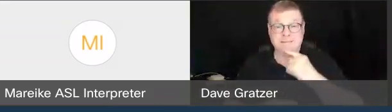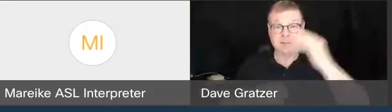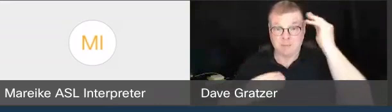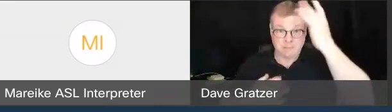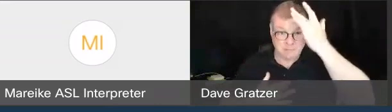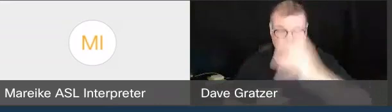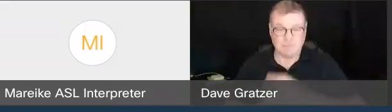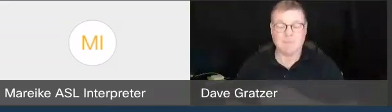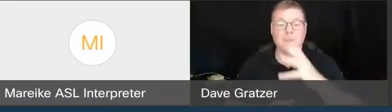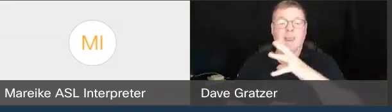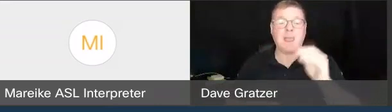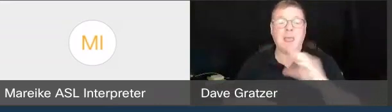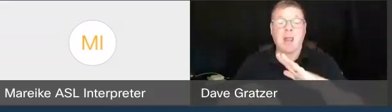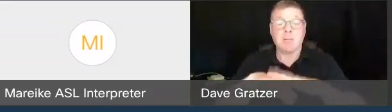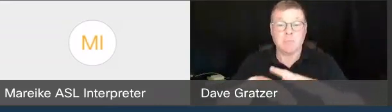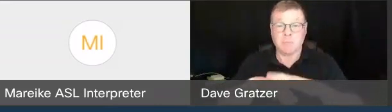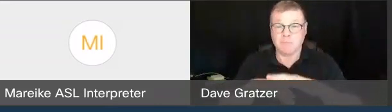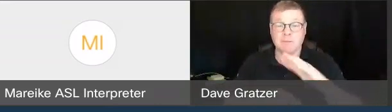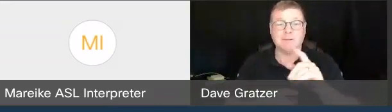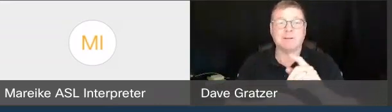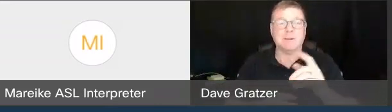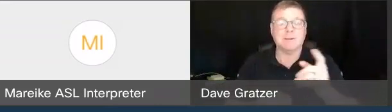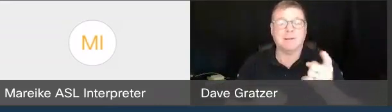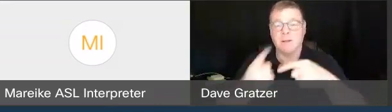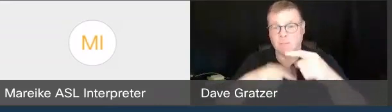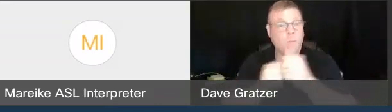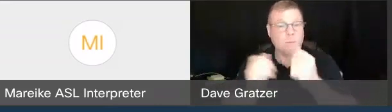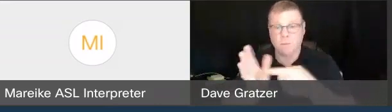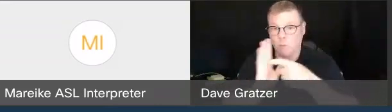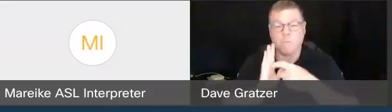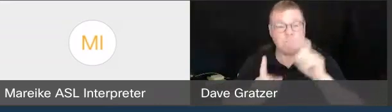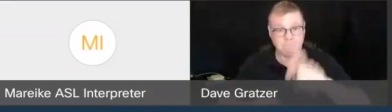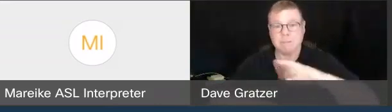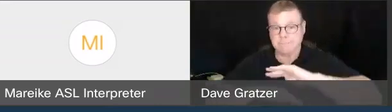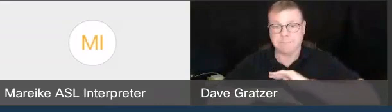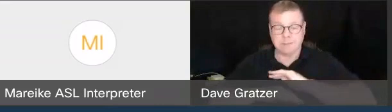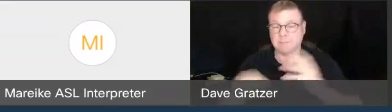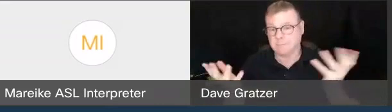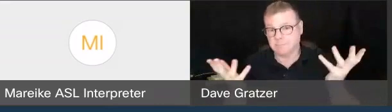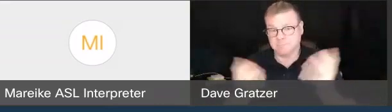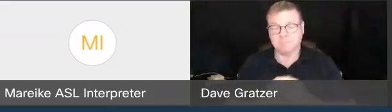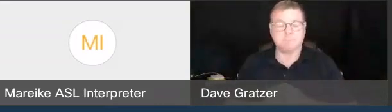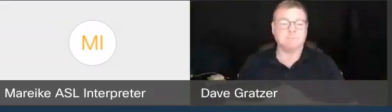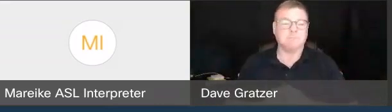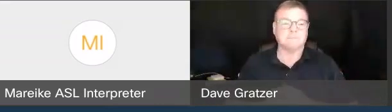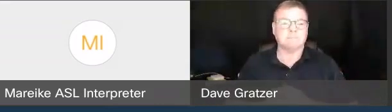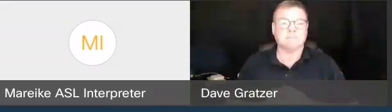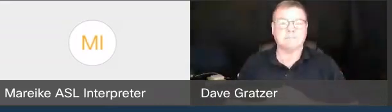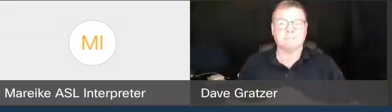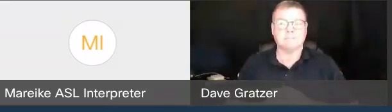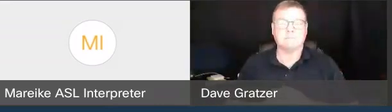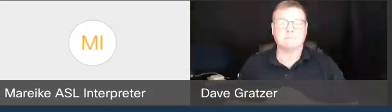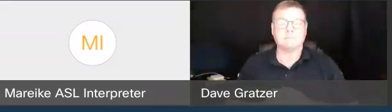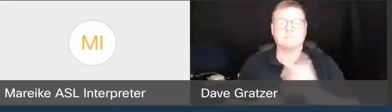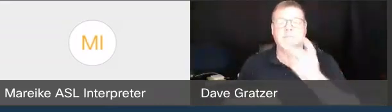probation comes along with requirements that need to be met, getting safe and adequate housing,